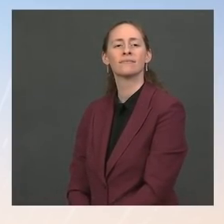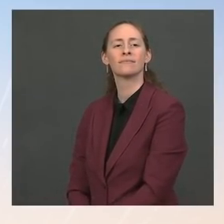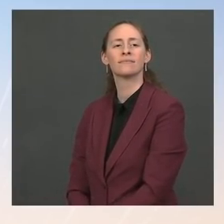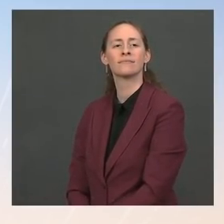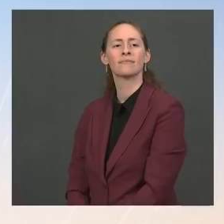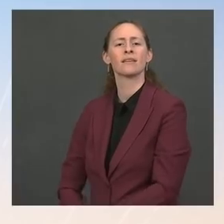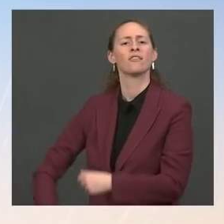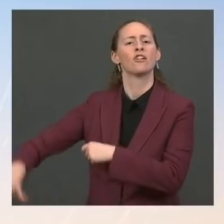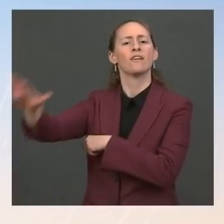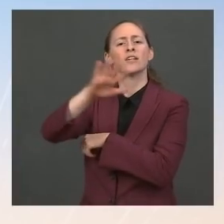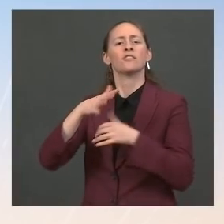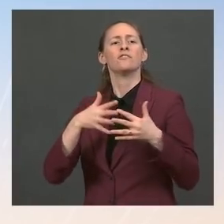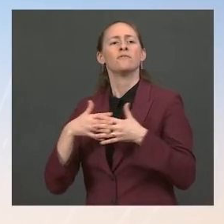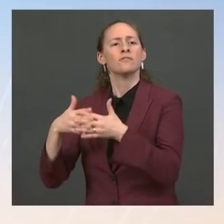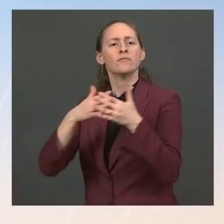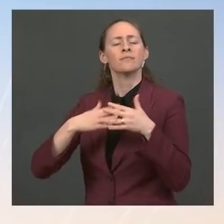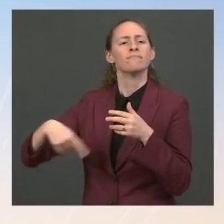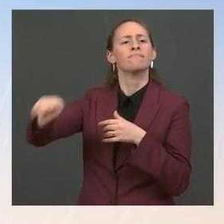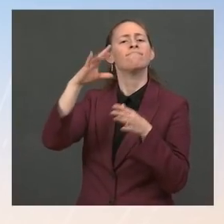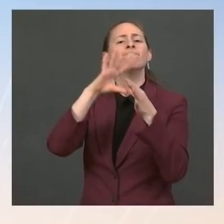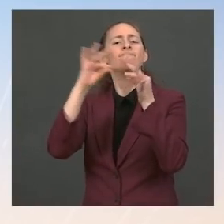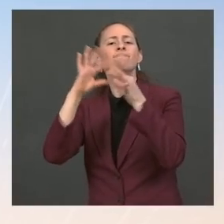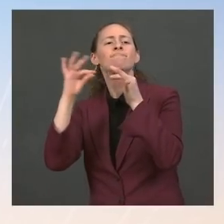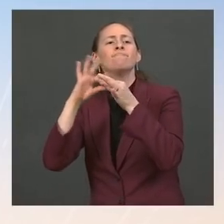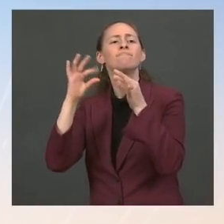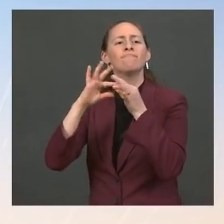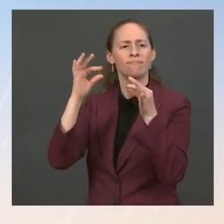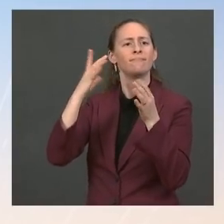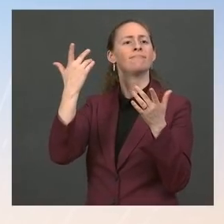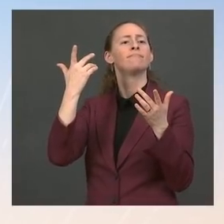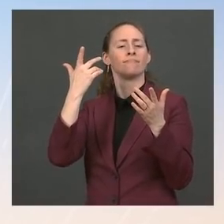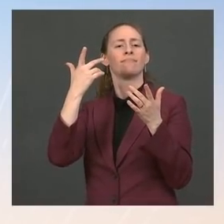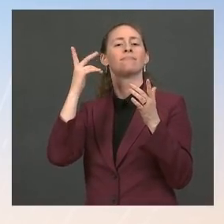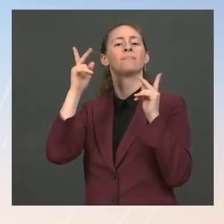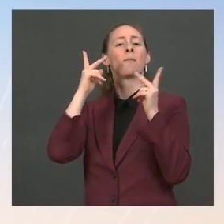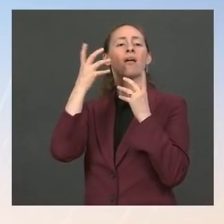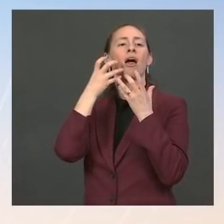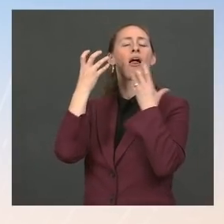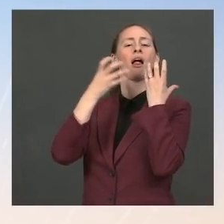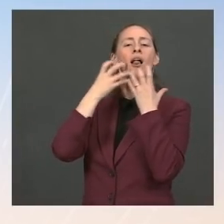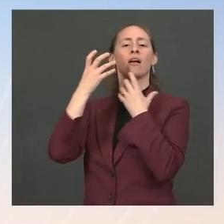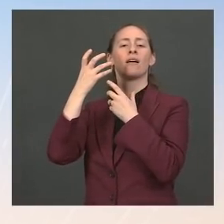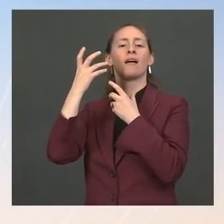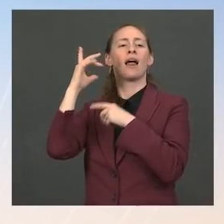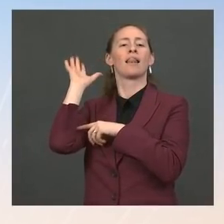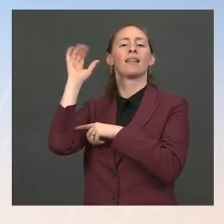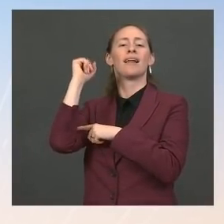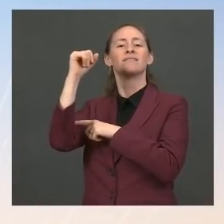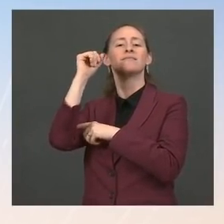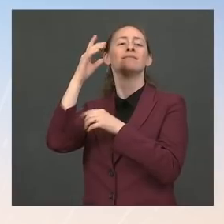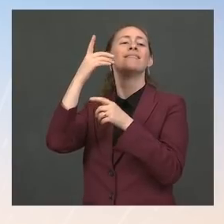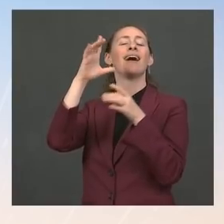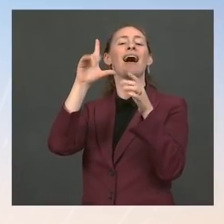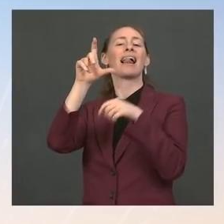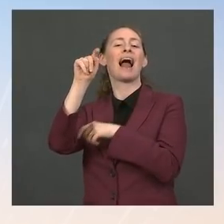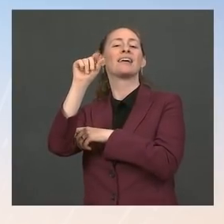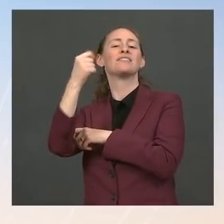A sort of code for a profane slogan attacking President Biden. What does the President make of that? Ms. Psaki: I don't think he spends much time